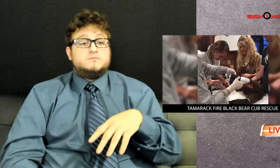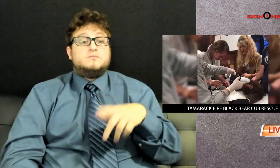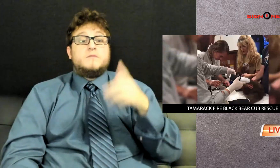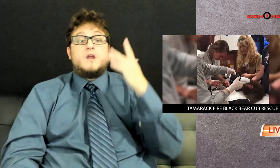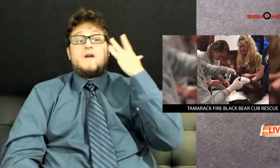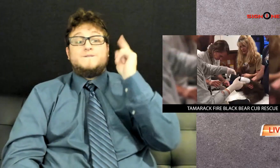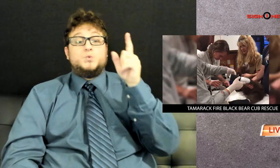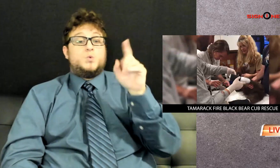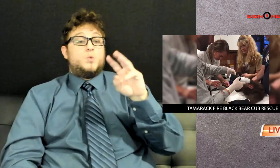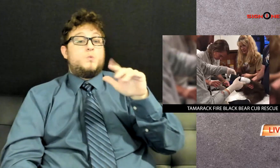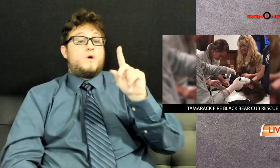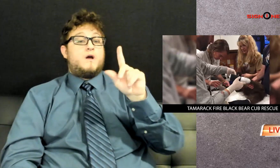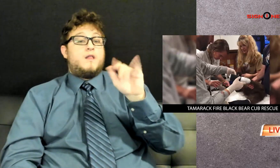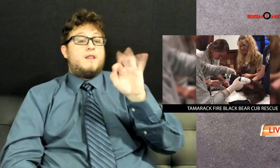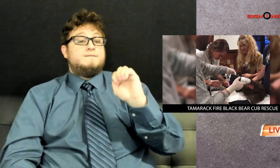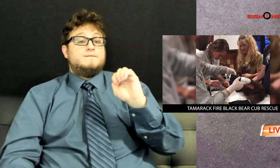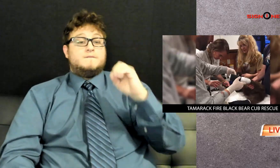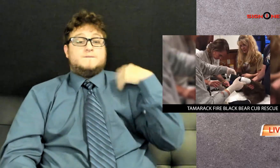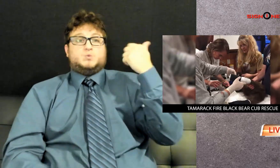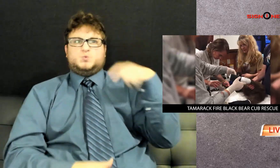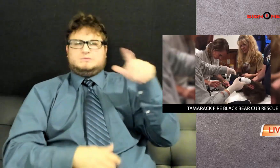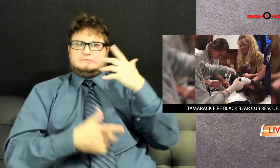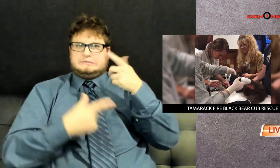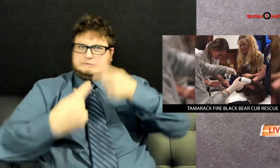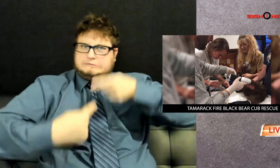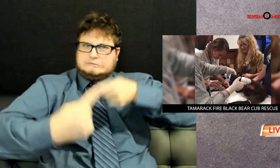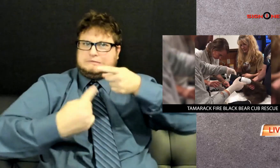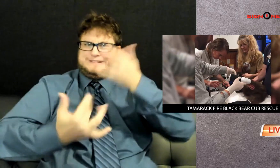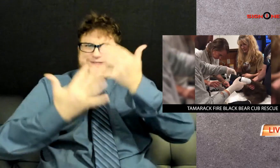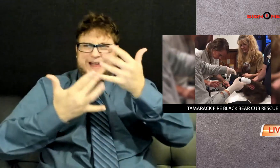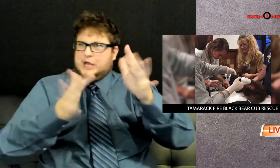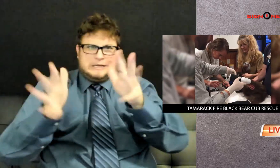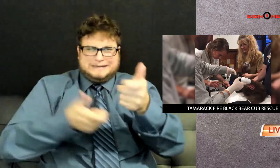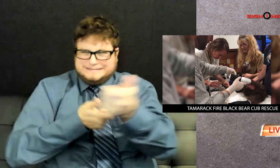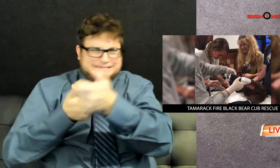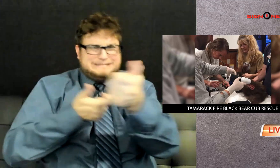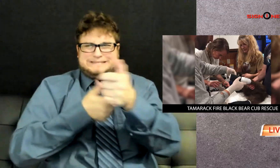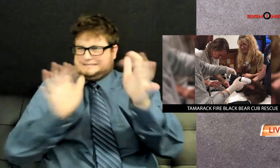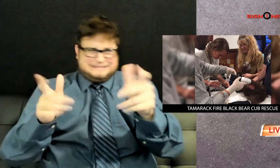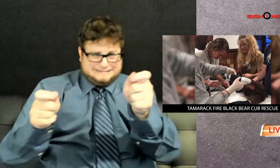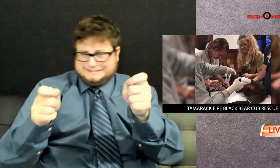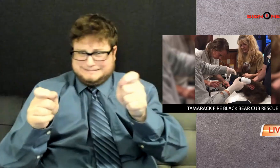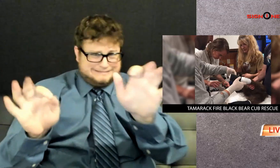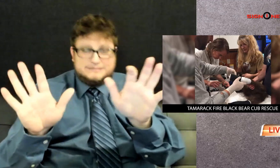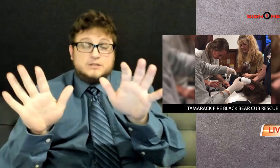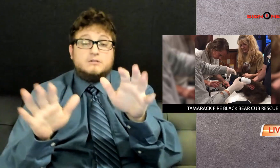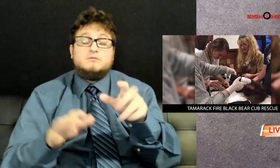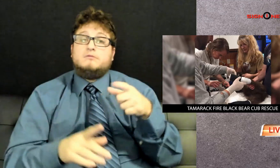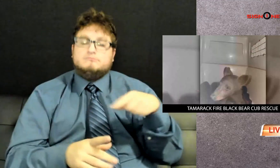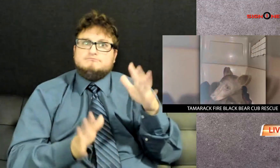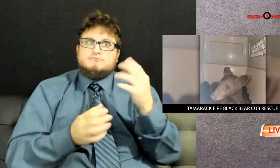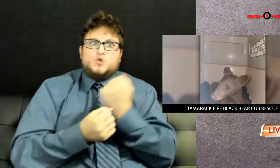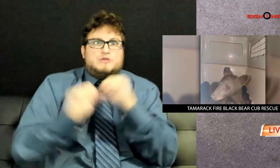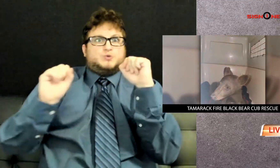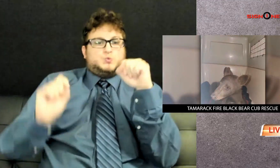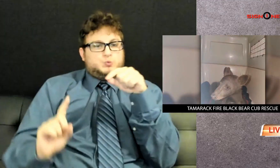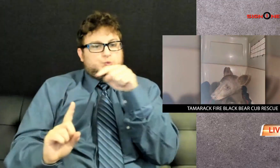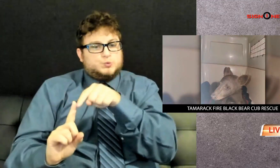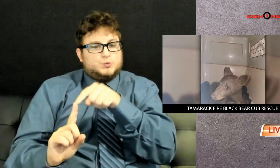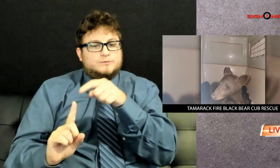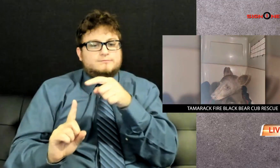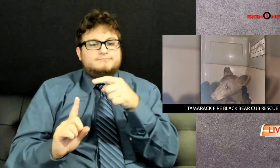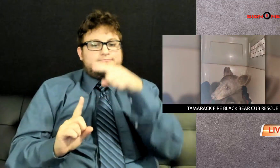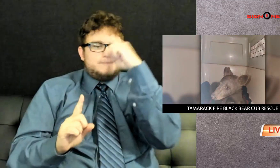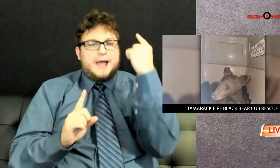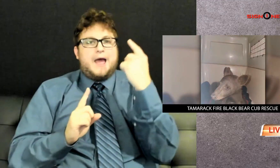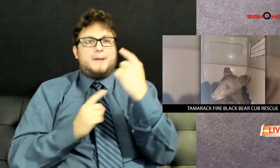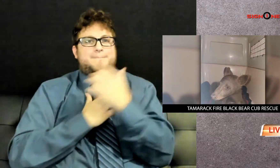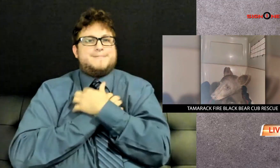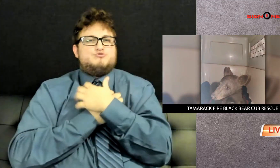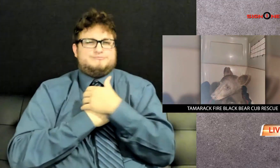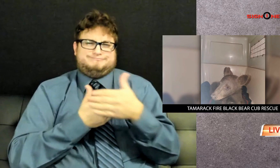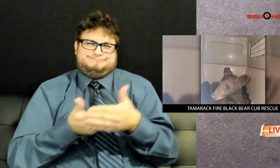California wildlife officials fighting the massive Tamarack fire rescued this six month